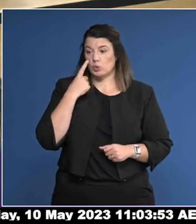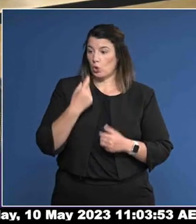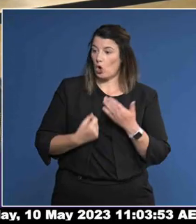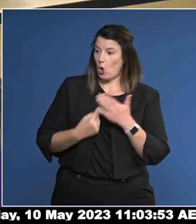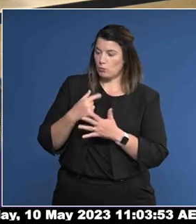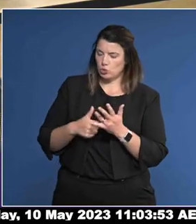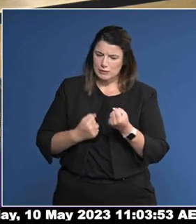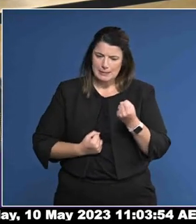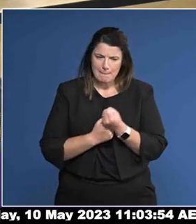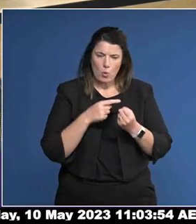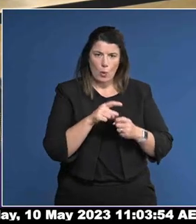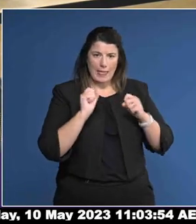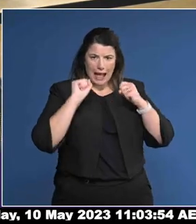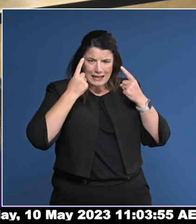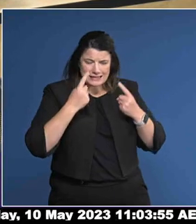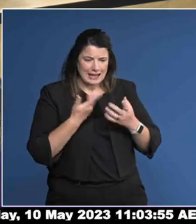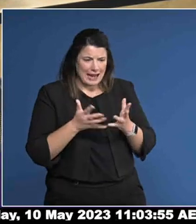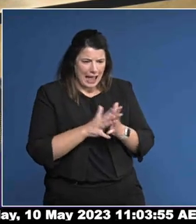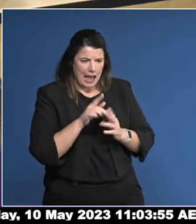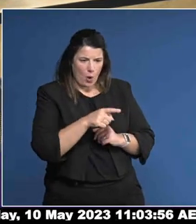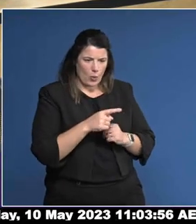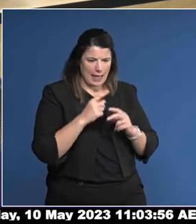and their approaches around student protection reporting.